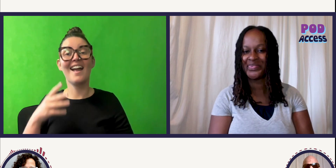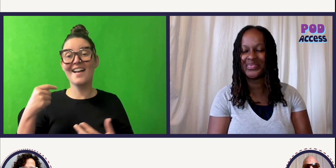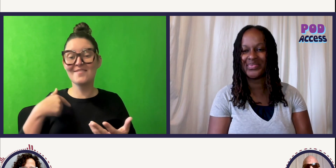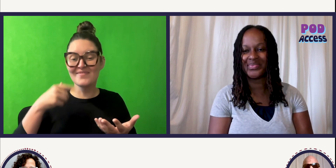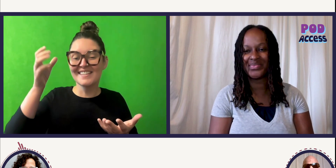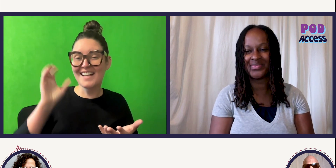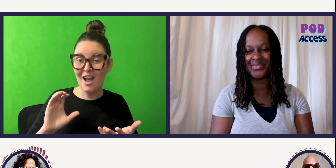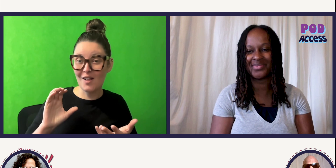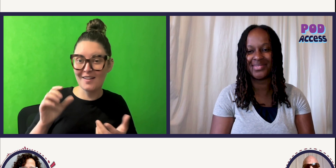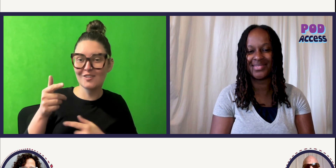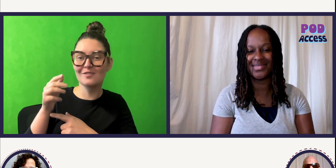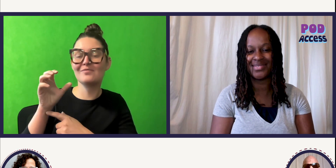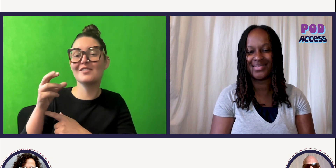And I’m Cheryl Green from Pigeonhole.